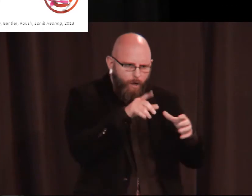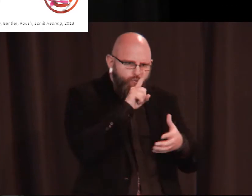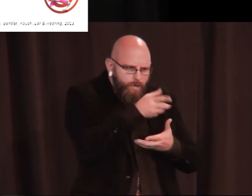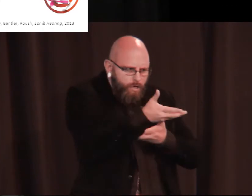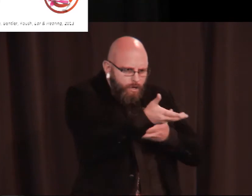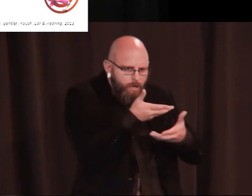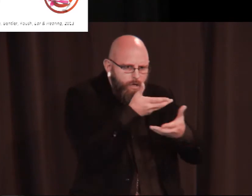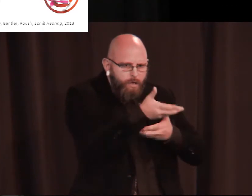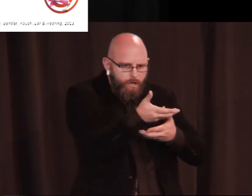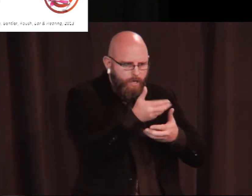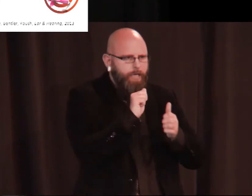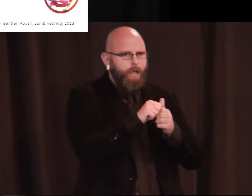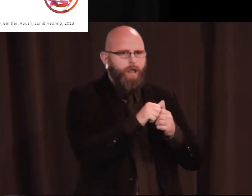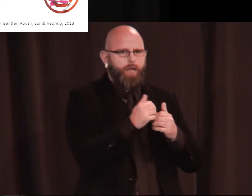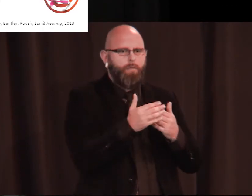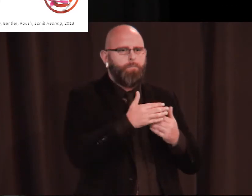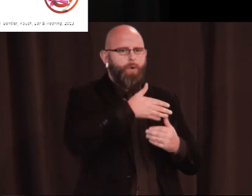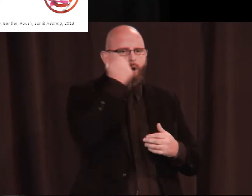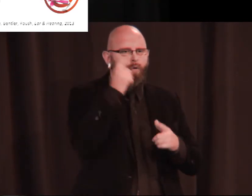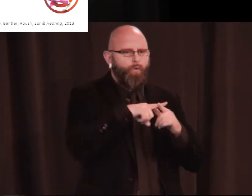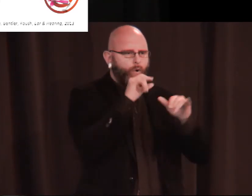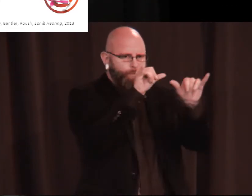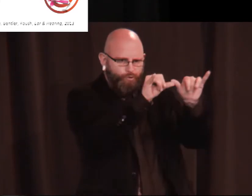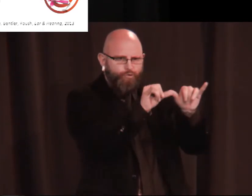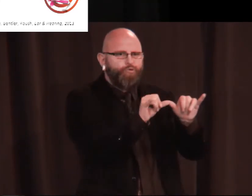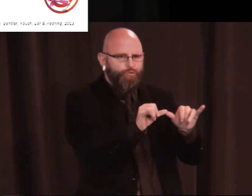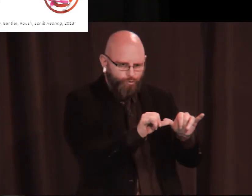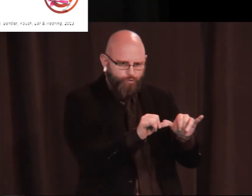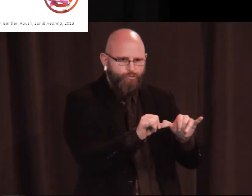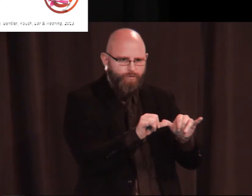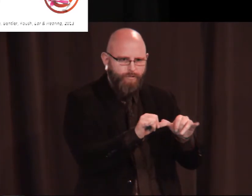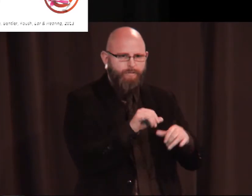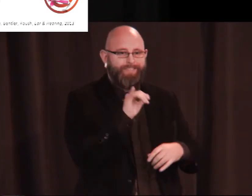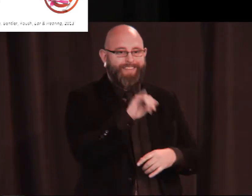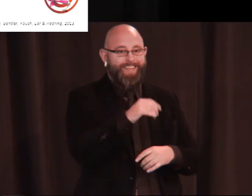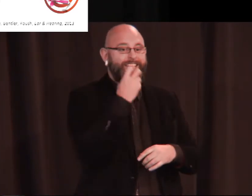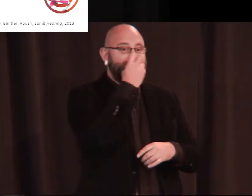and we can measure this on a scale that we call the speech intelligibility index.